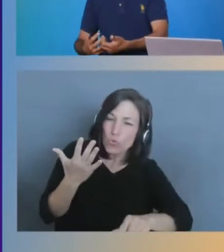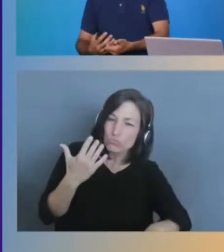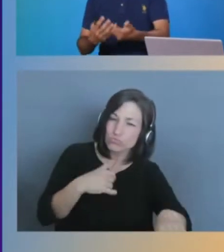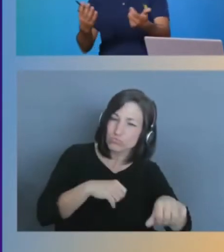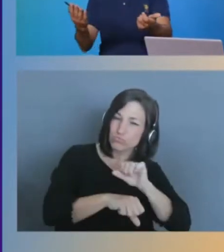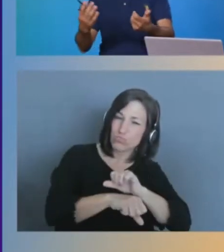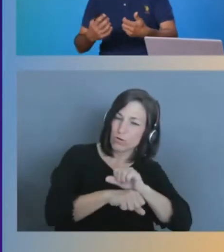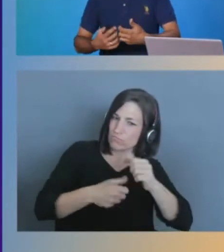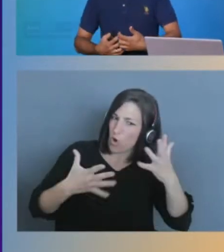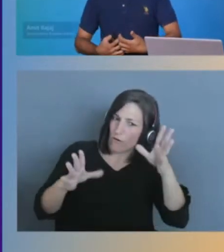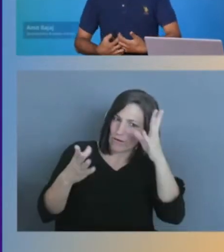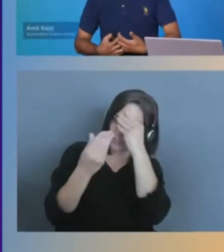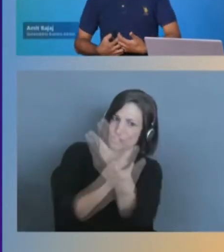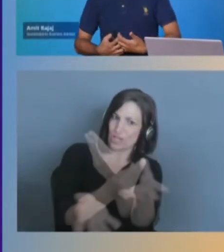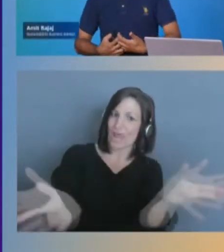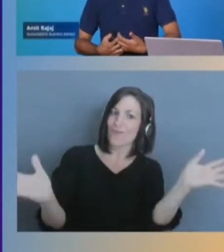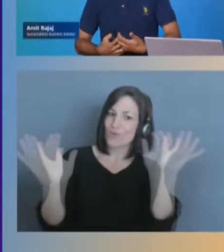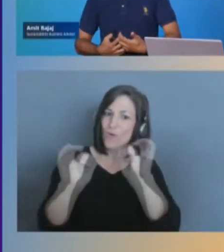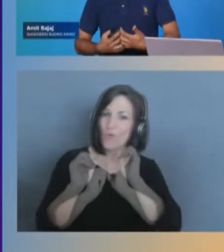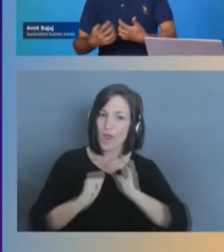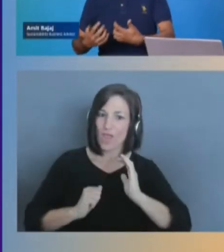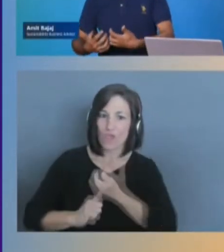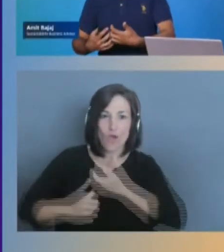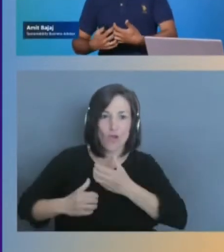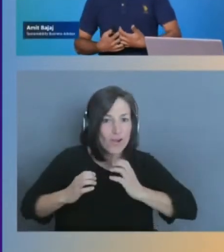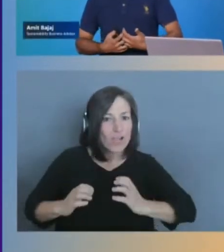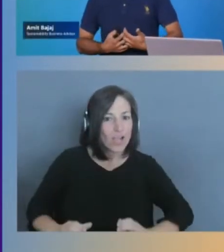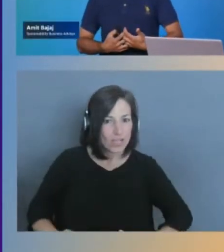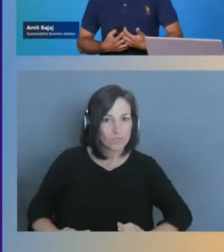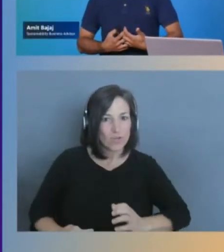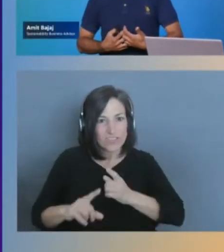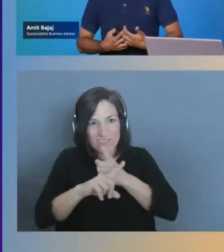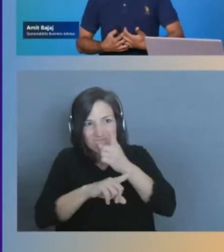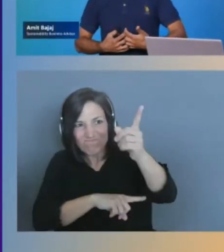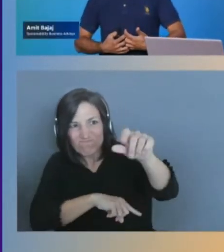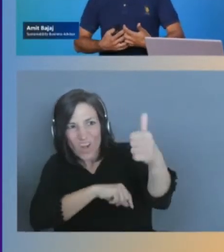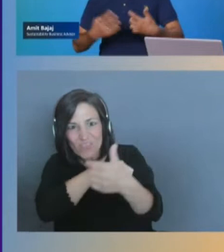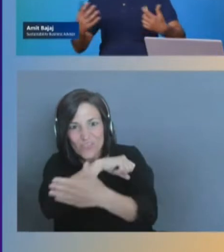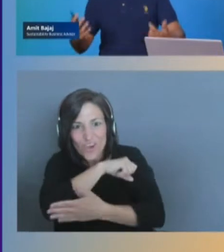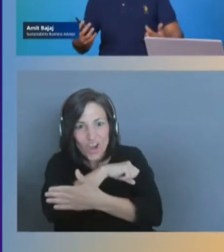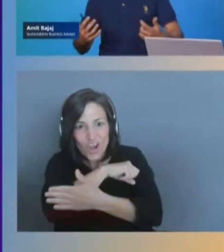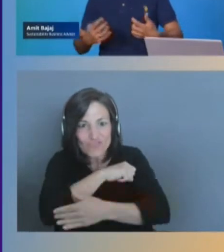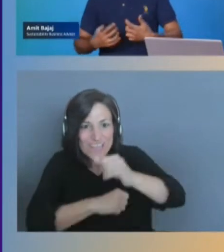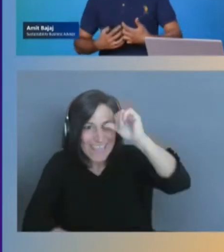with one of our customers in India. They have a big footprint on renewable energy